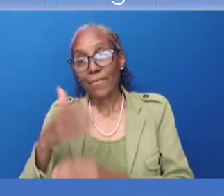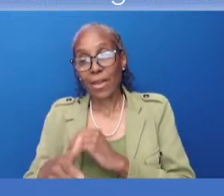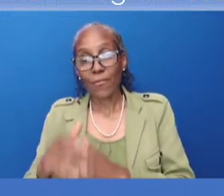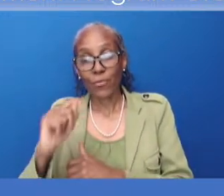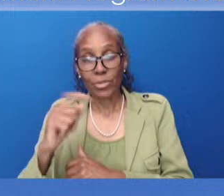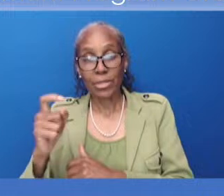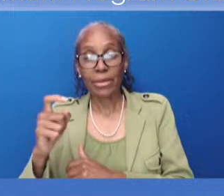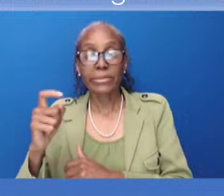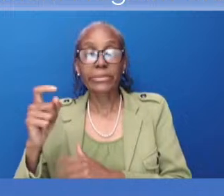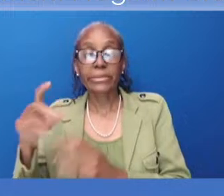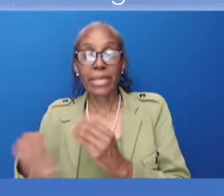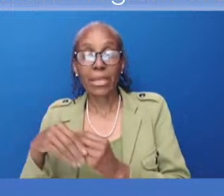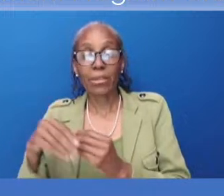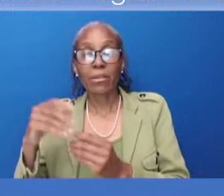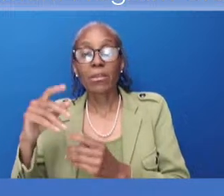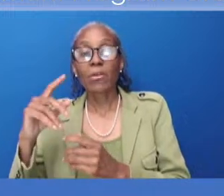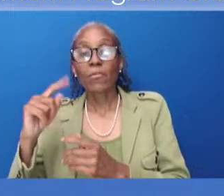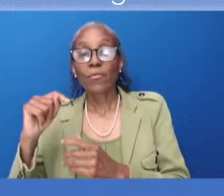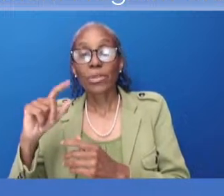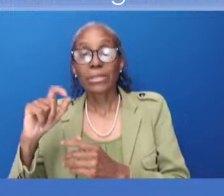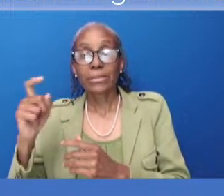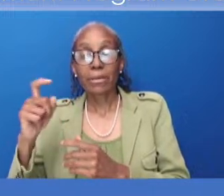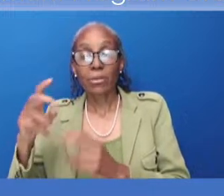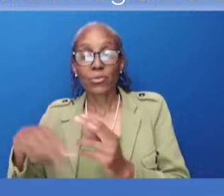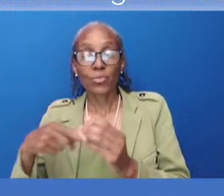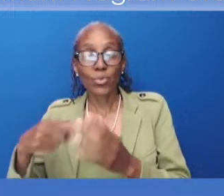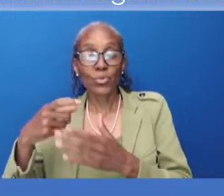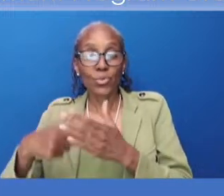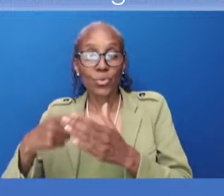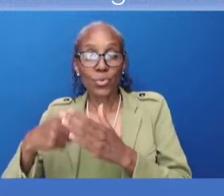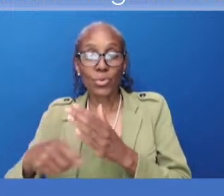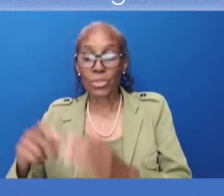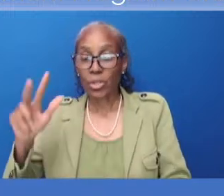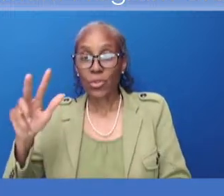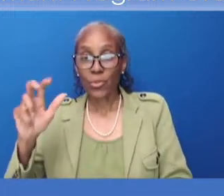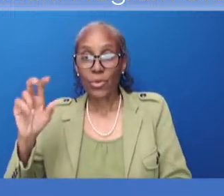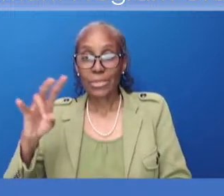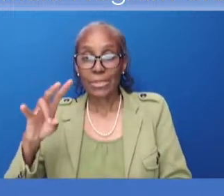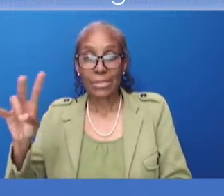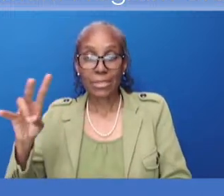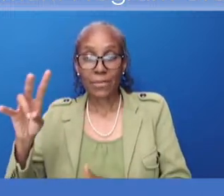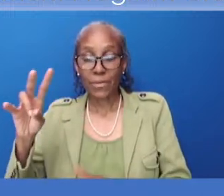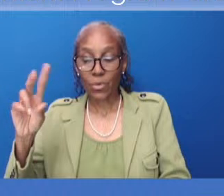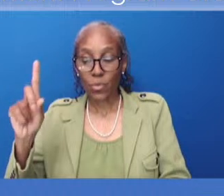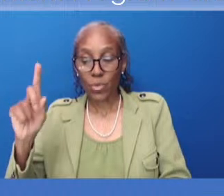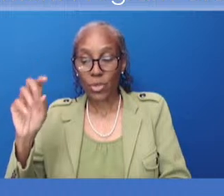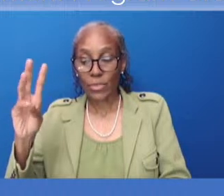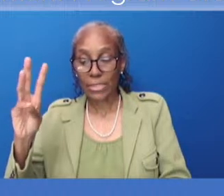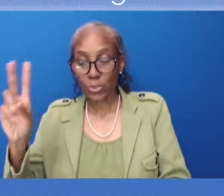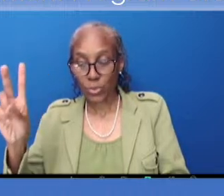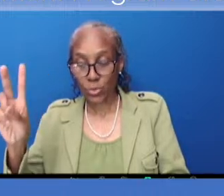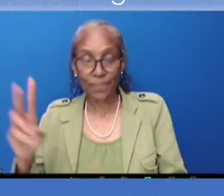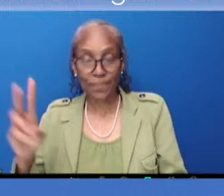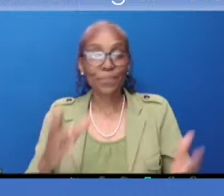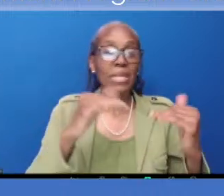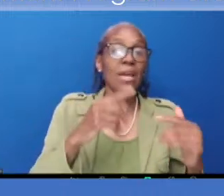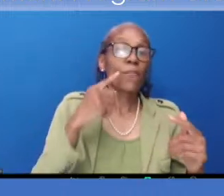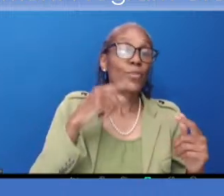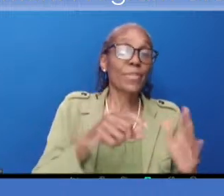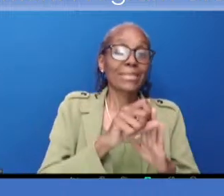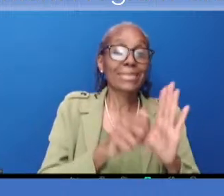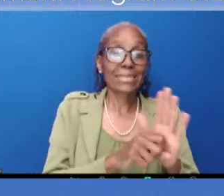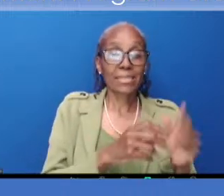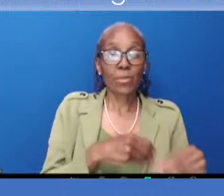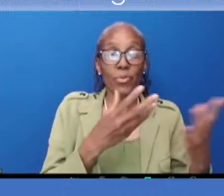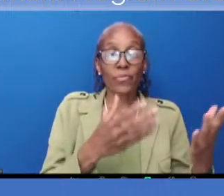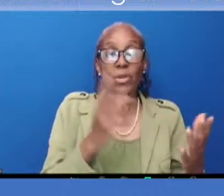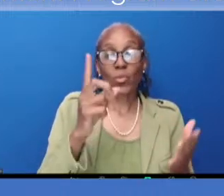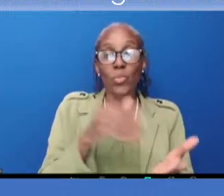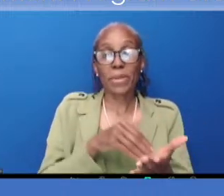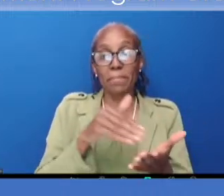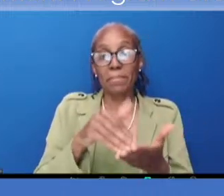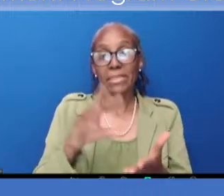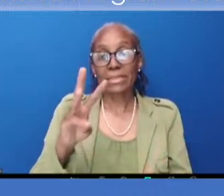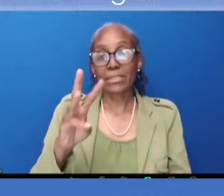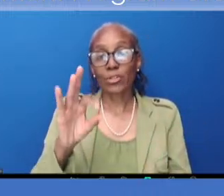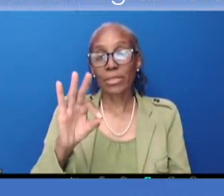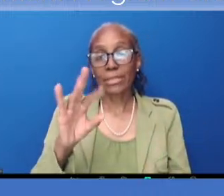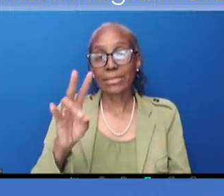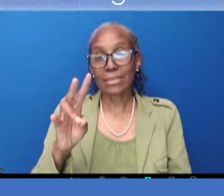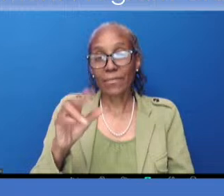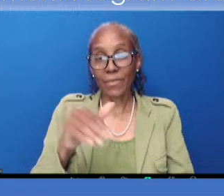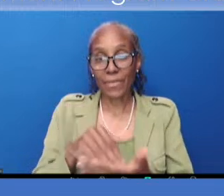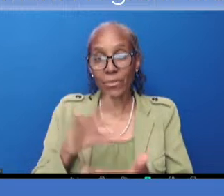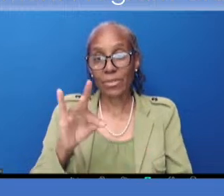OFFERED FIVE YEARS OF THE GRANT